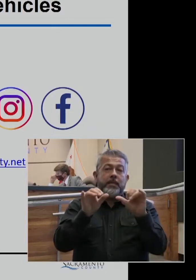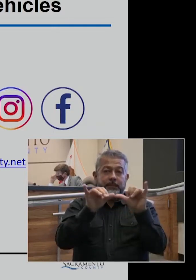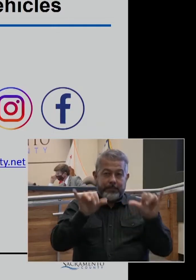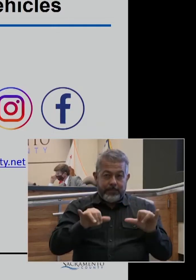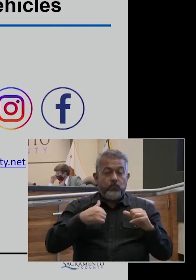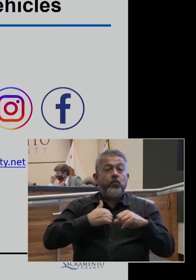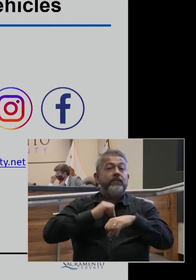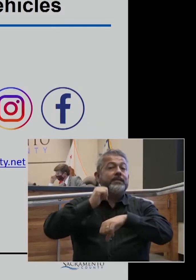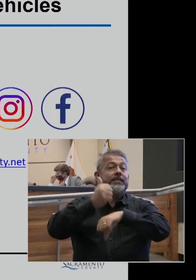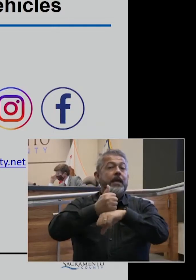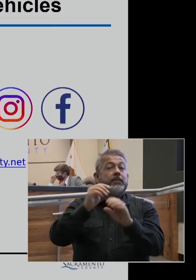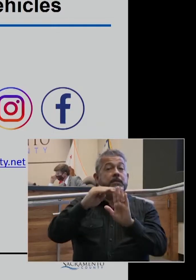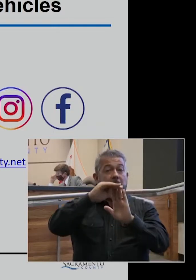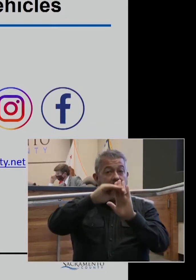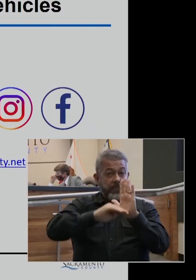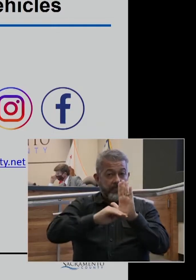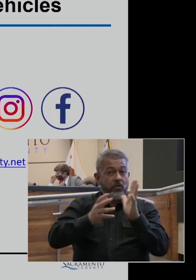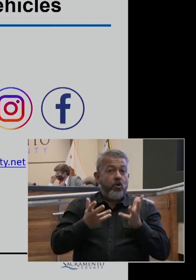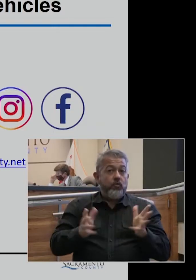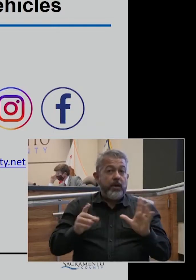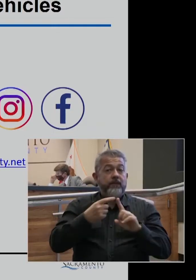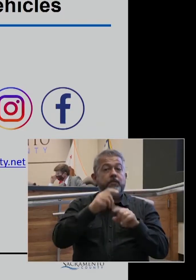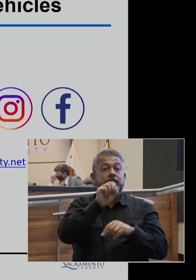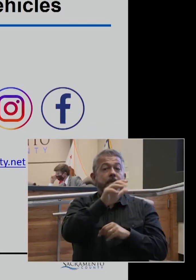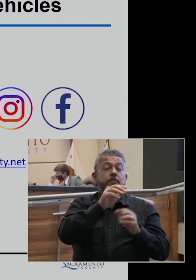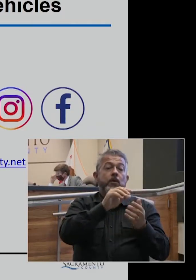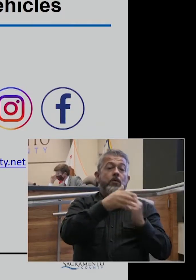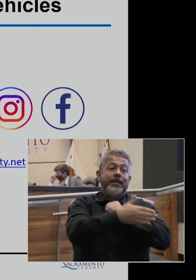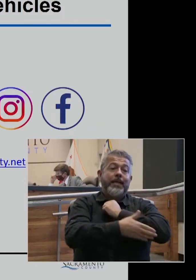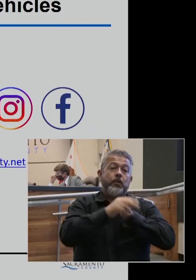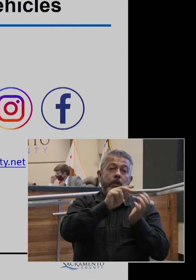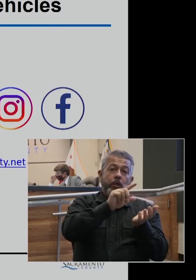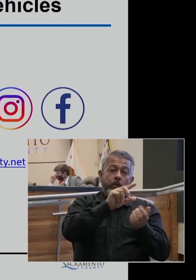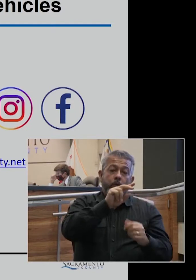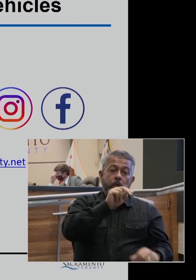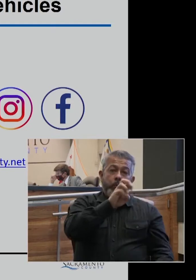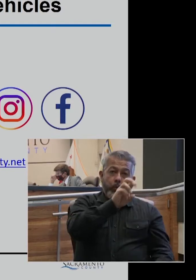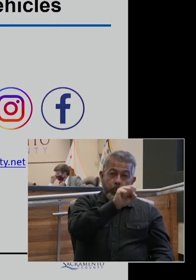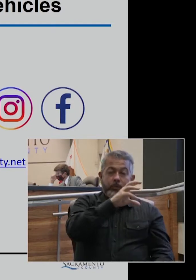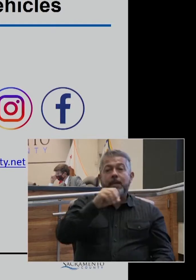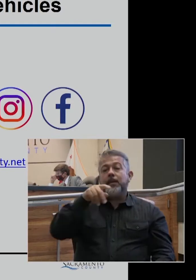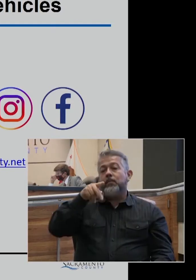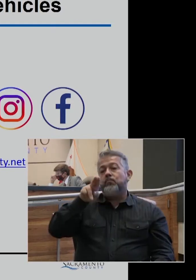SYSTEM AND HAVE ESTABLISHED LISTS ALREADY WITH SACRAMENTO LISTS ALREADY WITH SACRAMENTO COUNTY NEWS AND PRESS RELEASES COUNTY NEWS AND PRESS RELEASES MUMMING MORE THAN 50,000